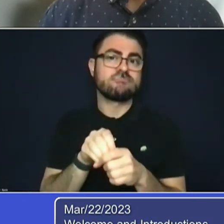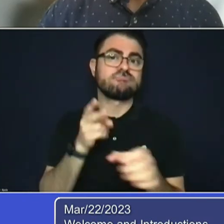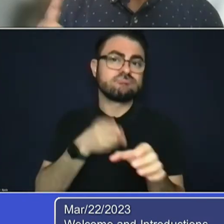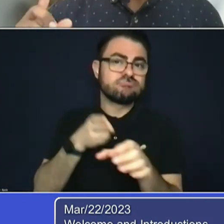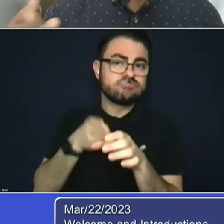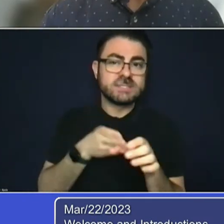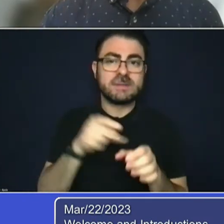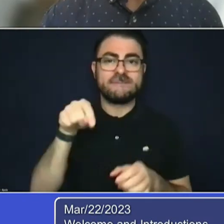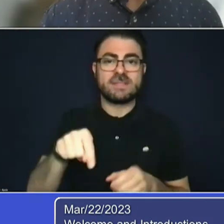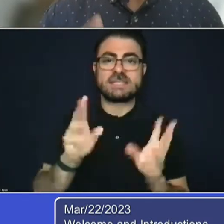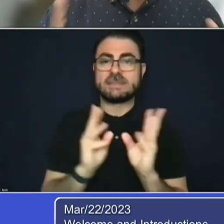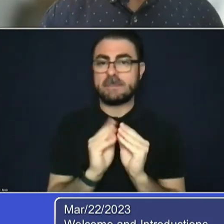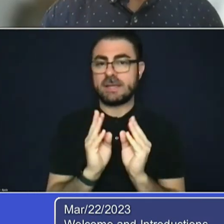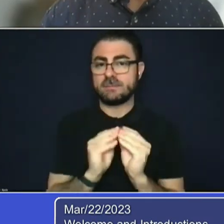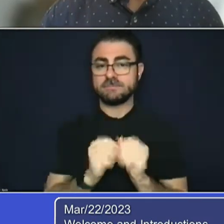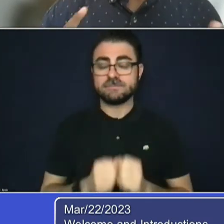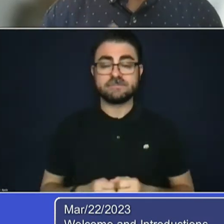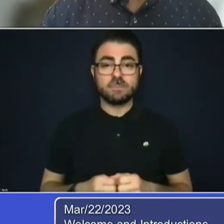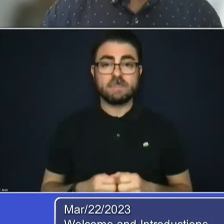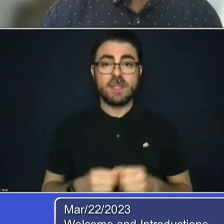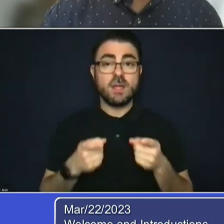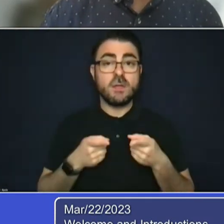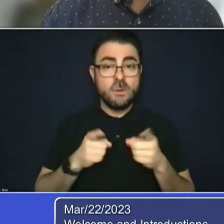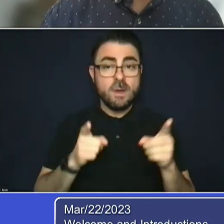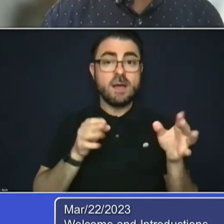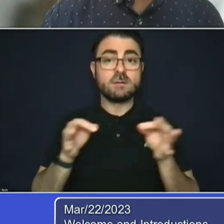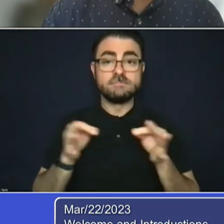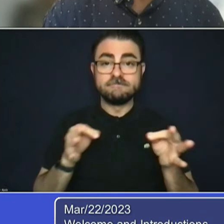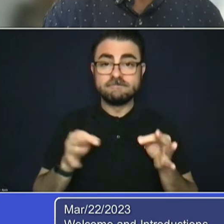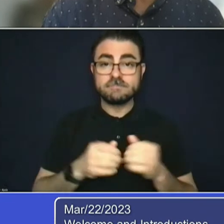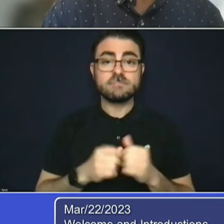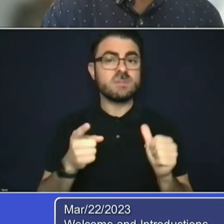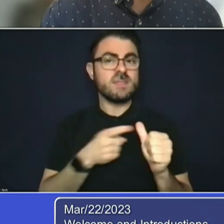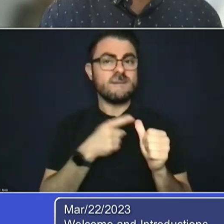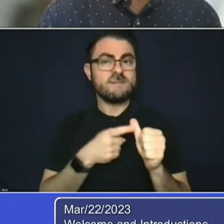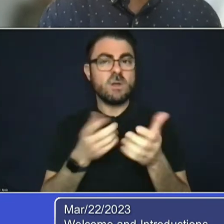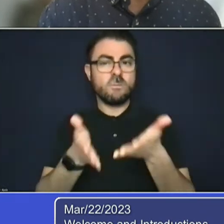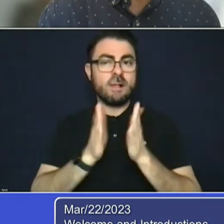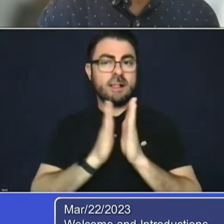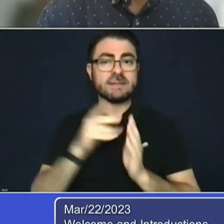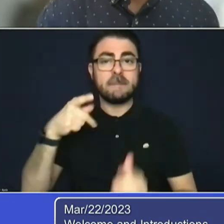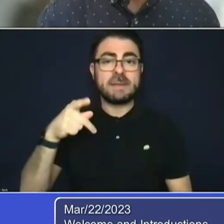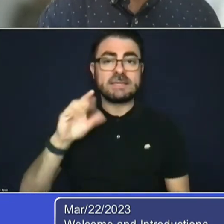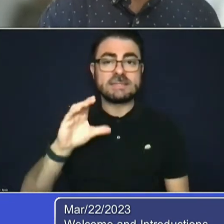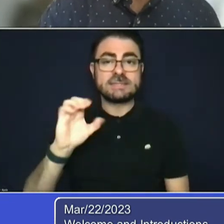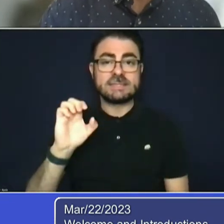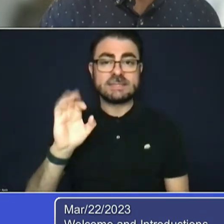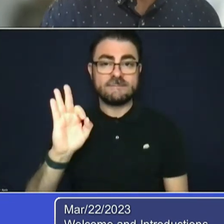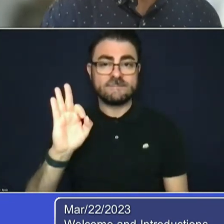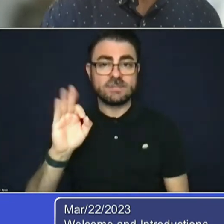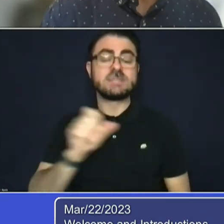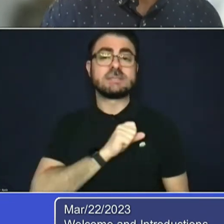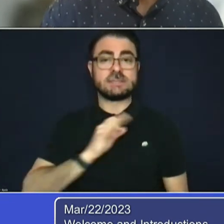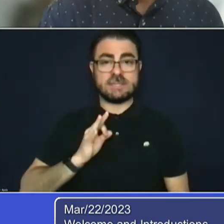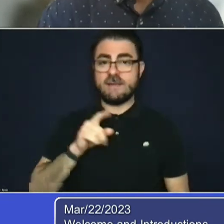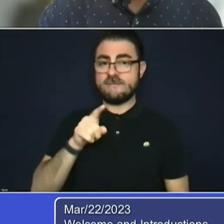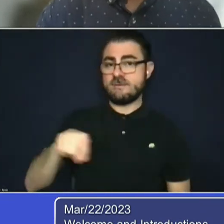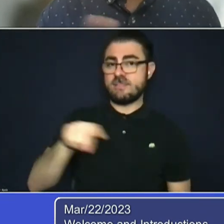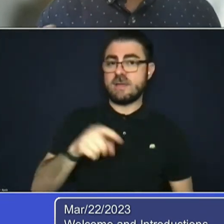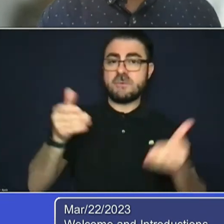TALK ABOUT HOW FOLKS ARE GOING TO PARTICIPATE IN THE MEETING, AND SO WHILE I DO THAT, I'M